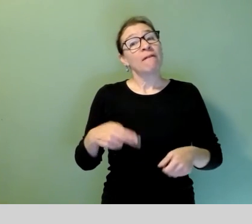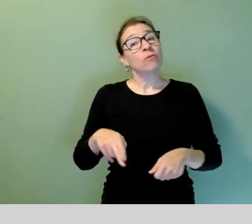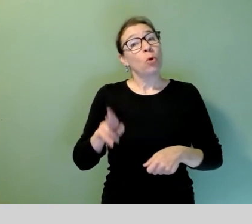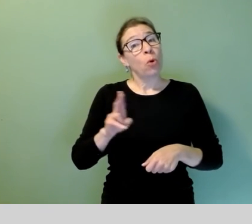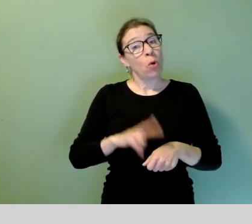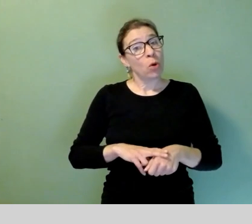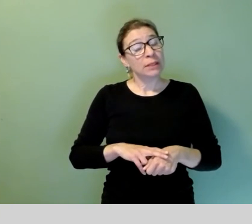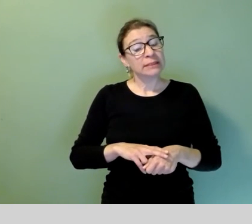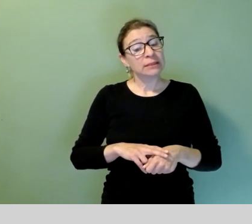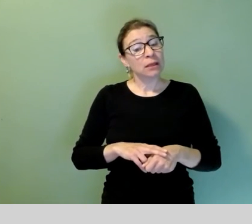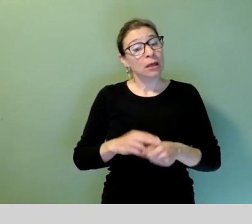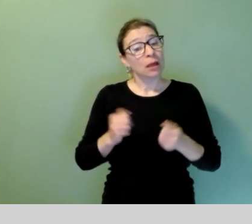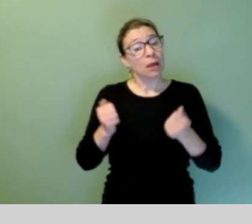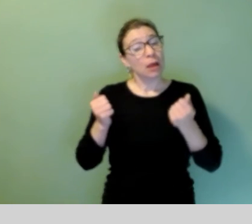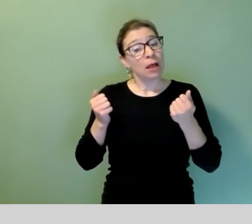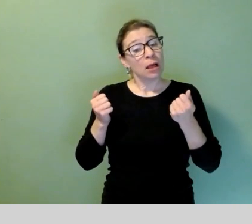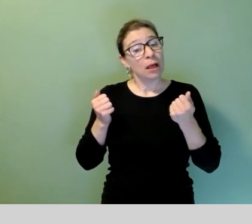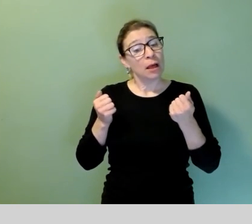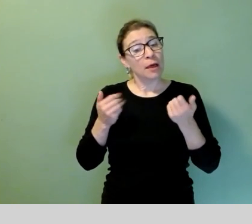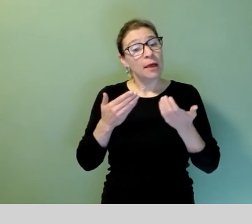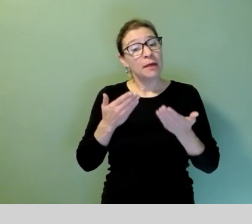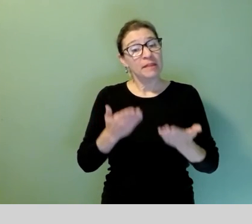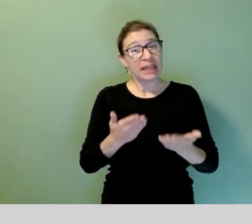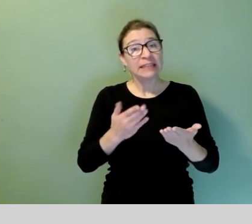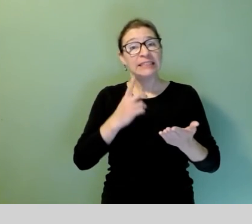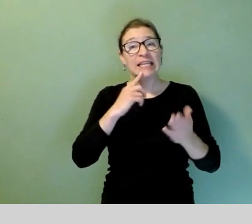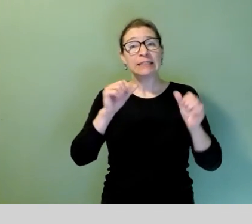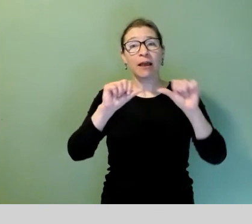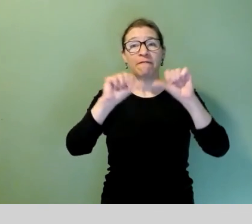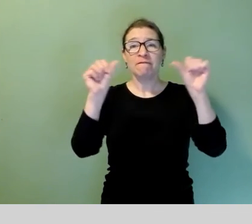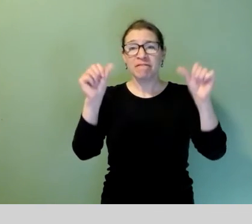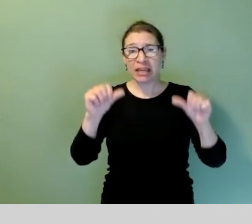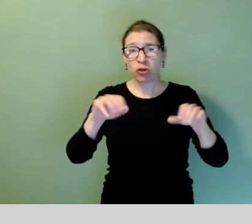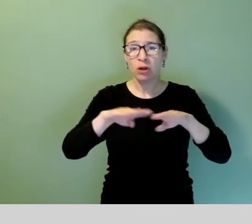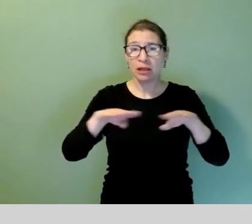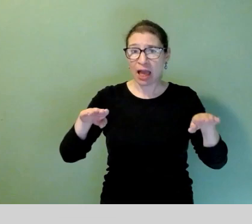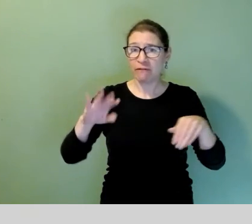So of course this is the figure level functionality